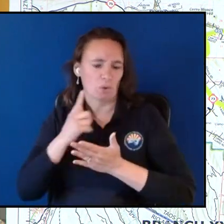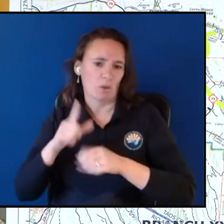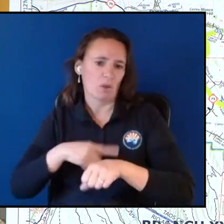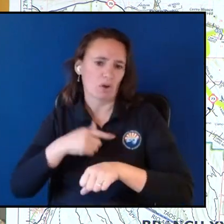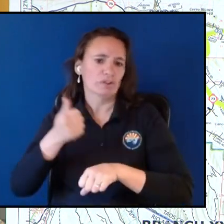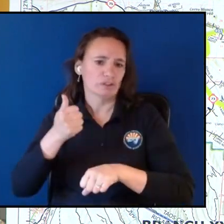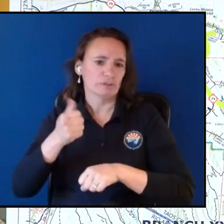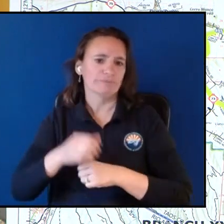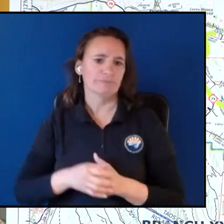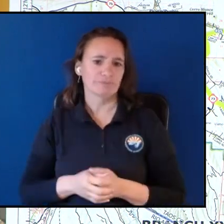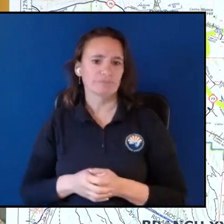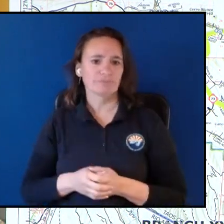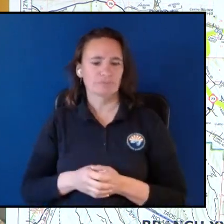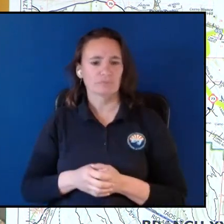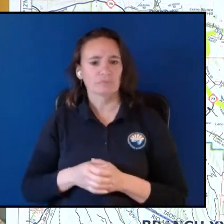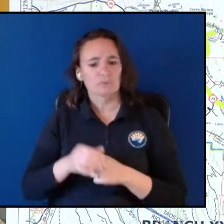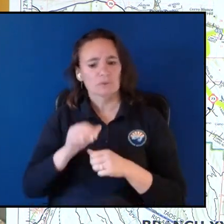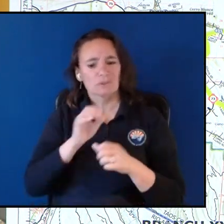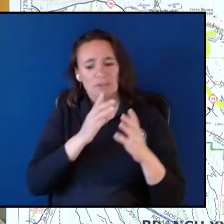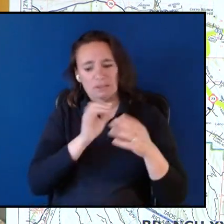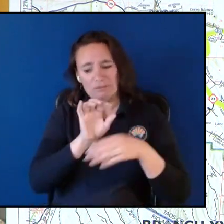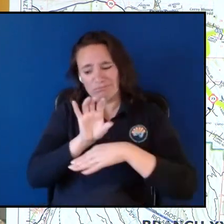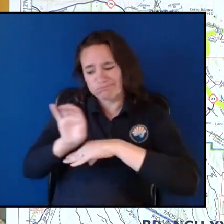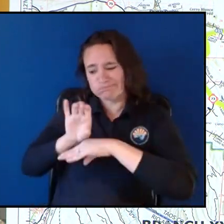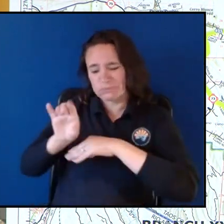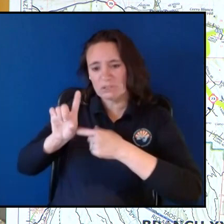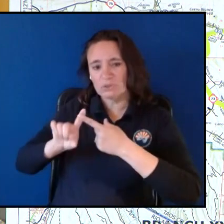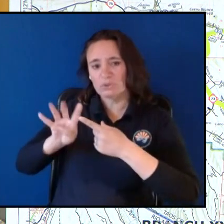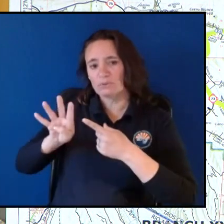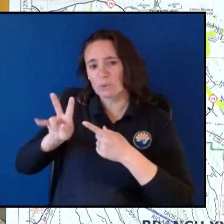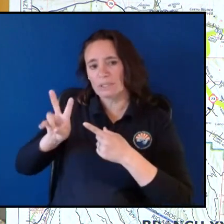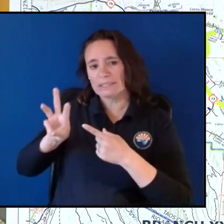to the 462 drop point right there at the end of my pointer.